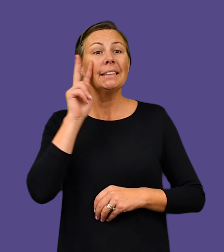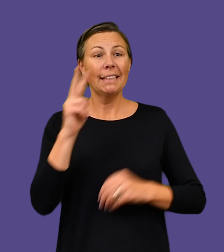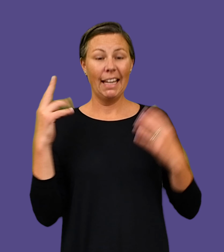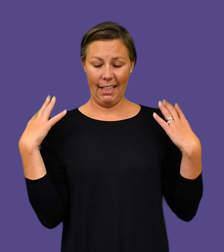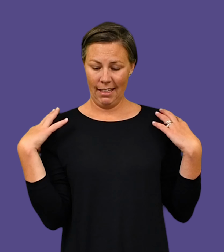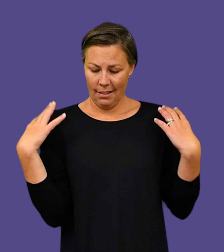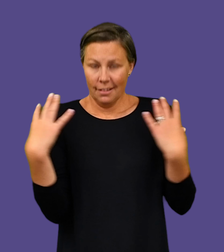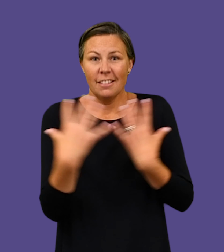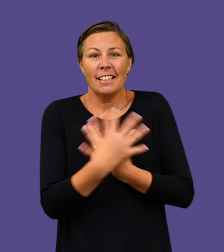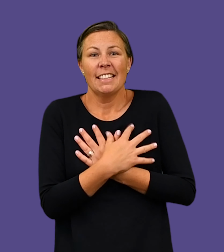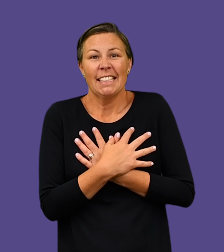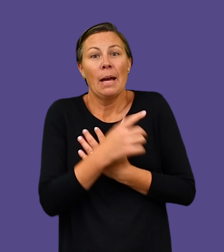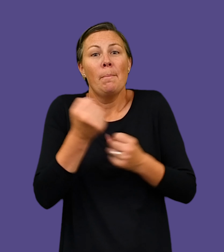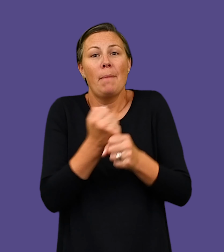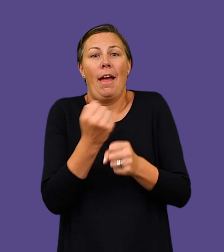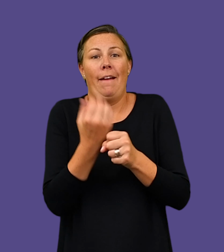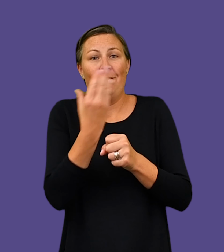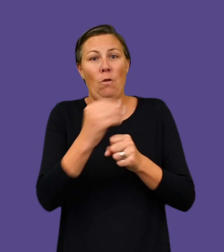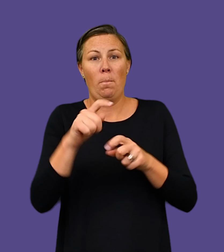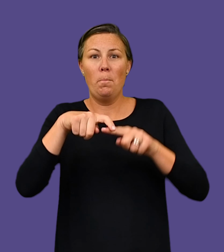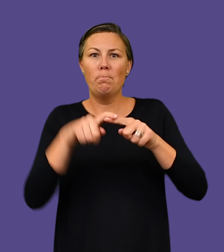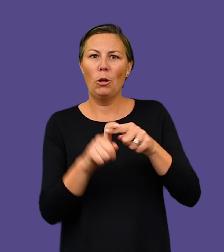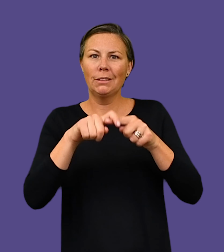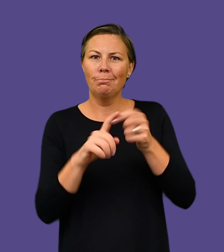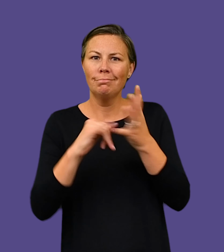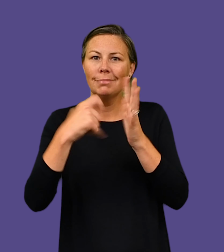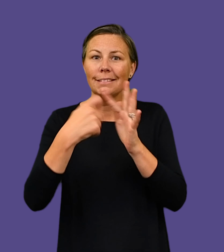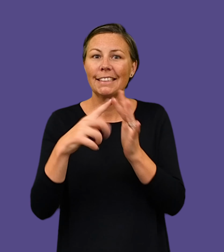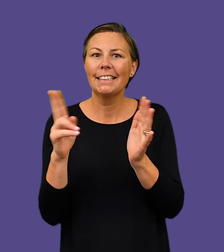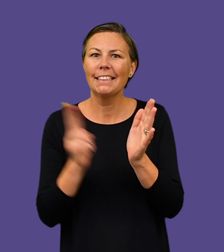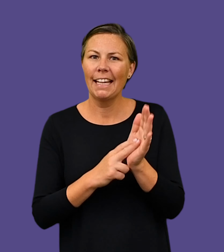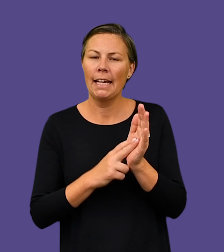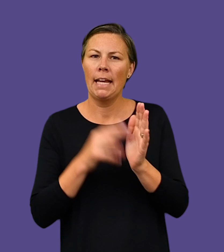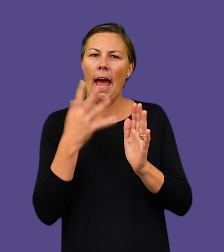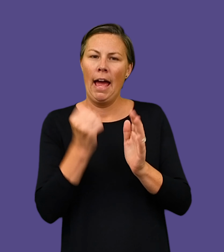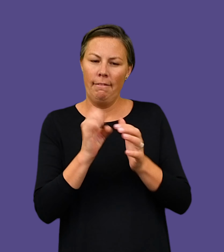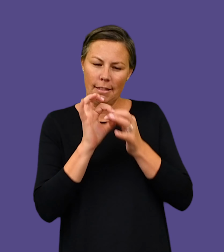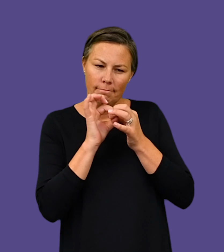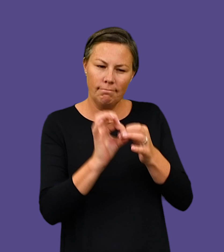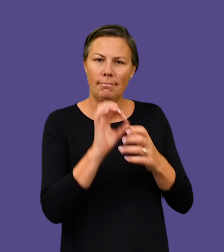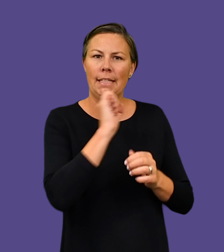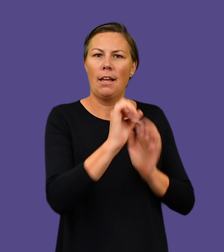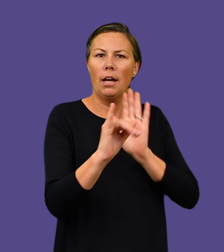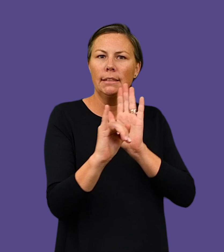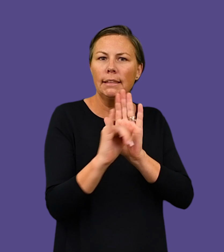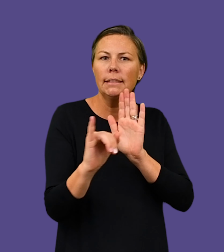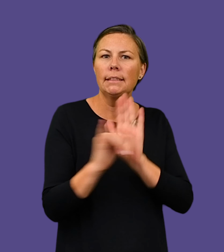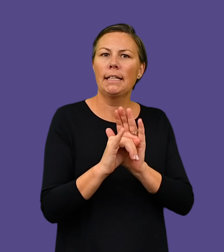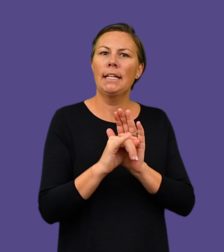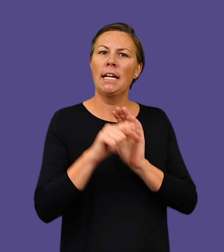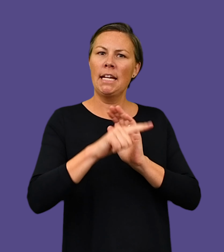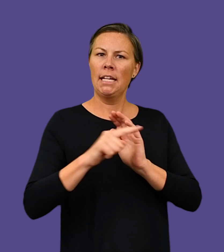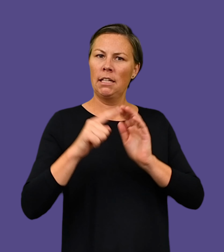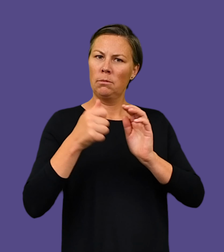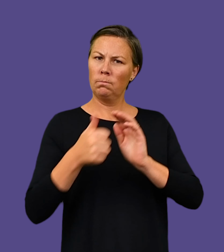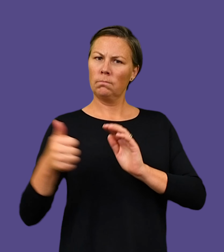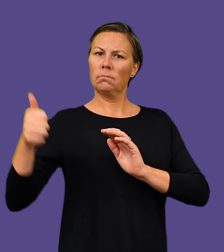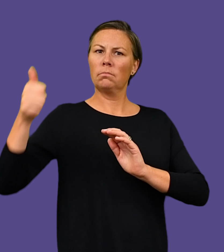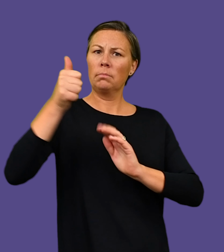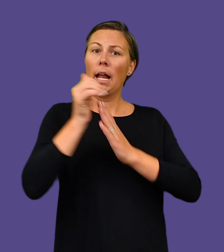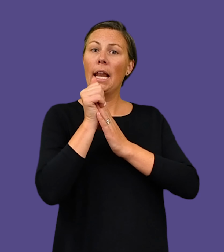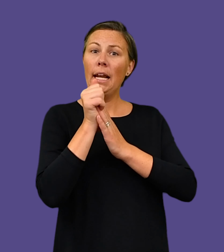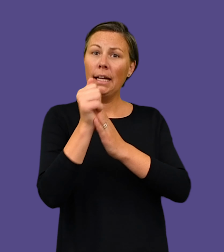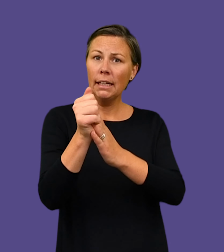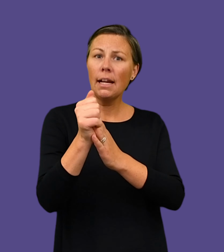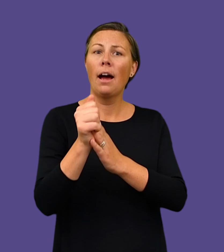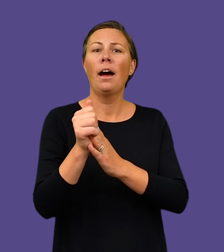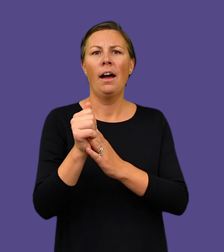‘Possum-skin cloaks, embellished with designs of identity, status and place,